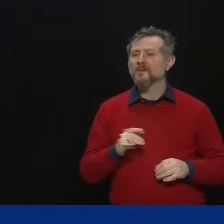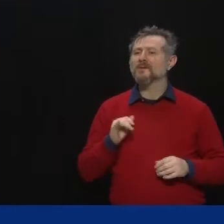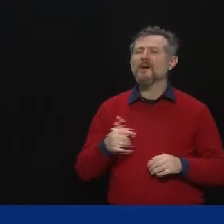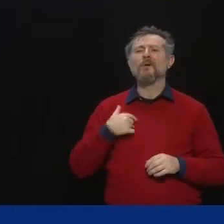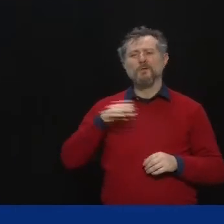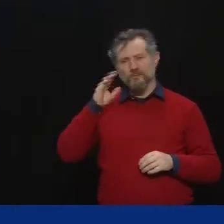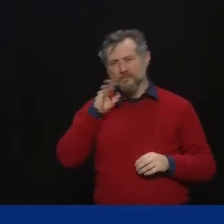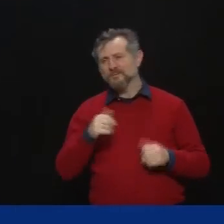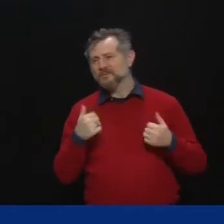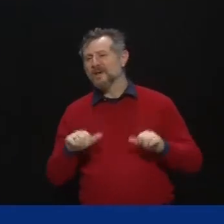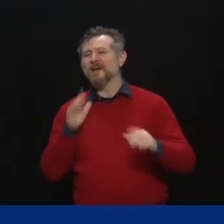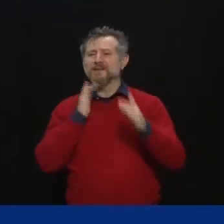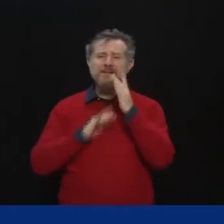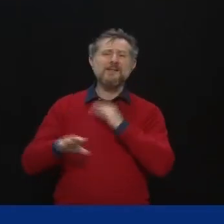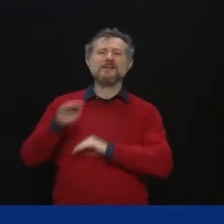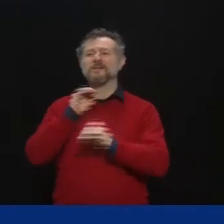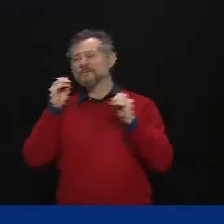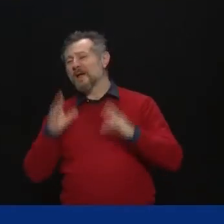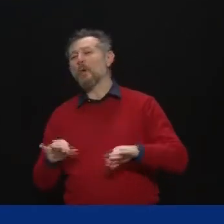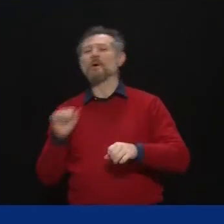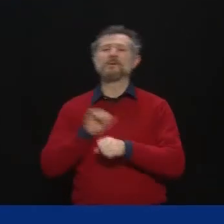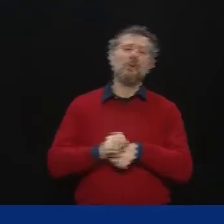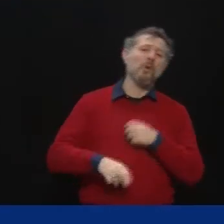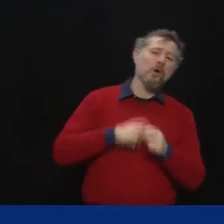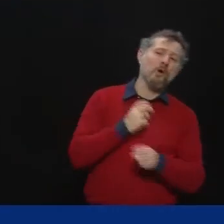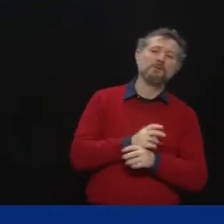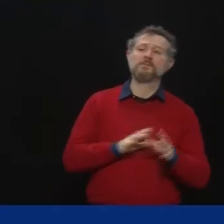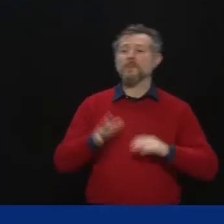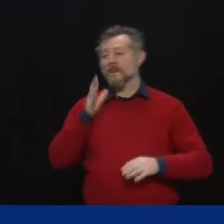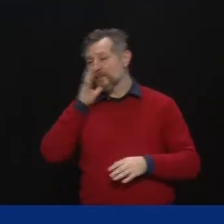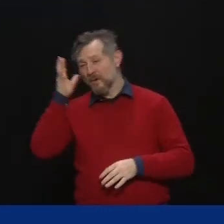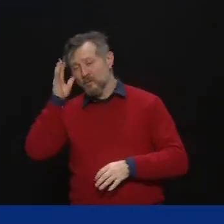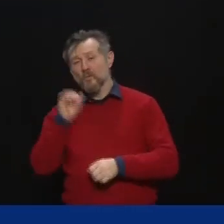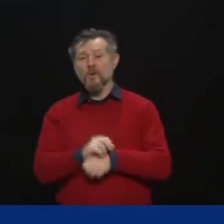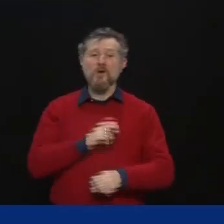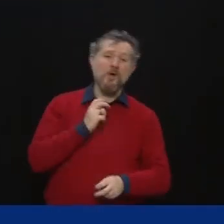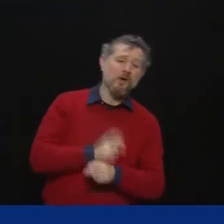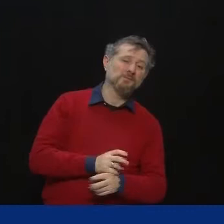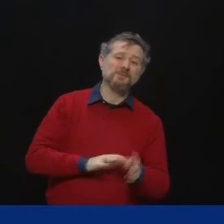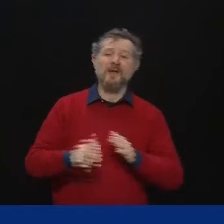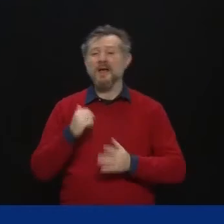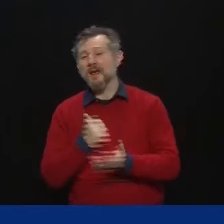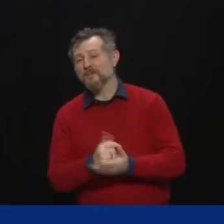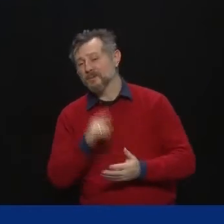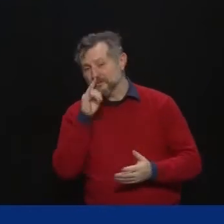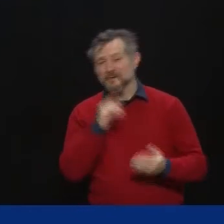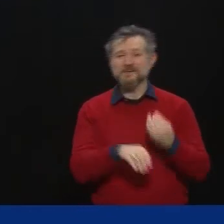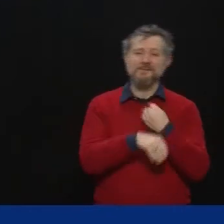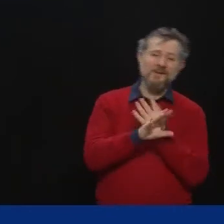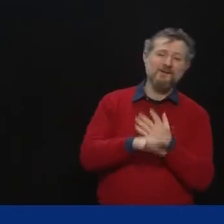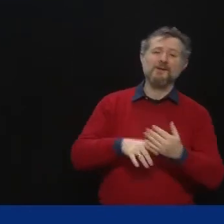WHEN THEY WERE UP -- WHEN THEY WERE SO DISPLACED FROM THEIR NORMAL ENVIRONMENT. THEY DID NOT GET THE QUALITY OF